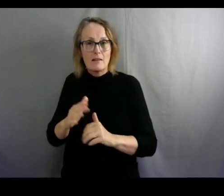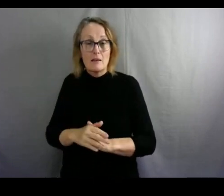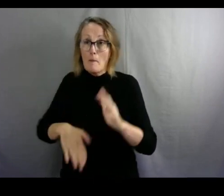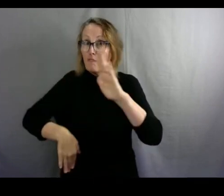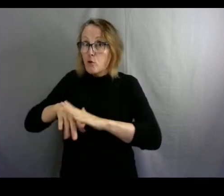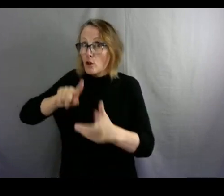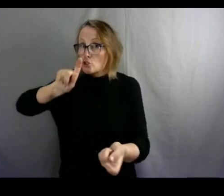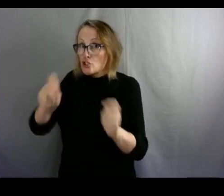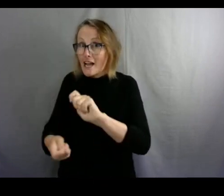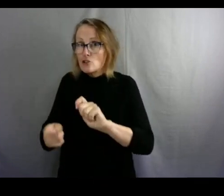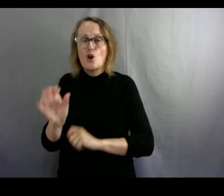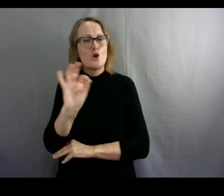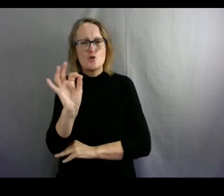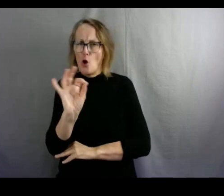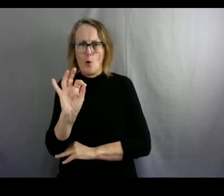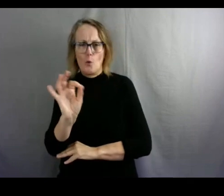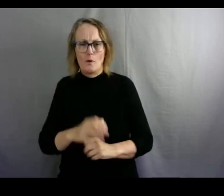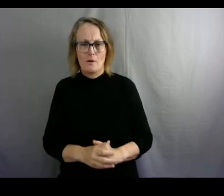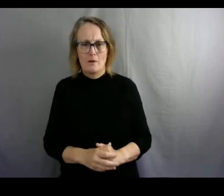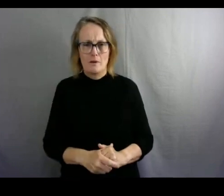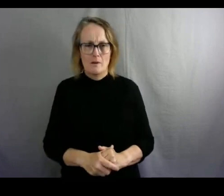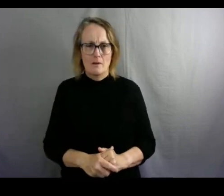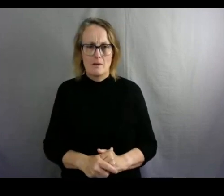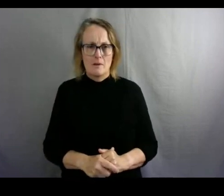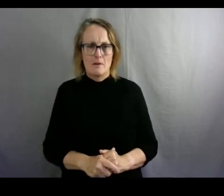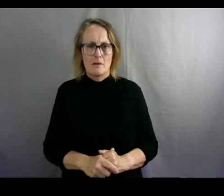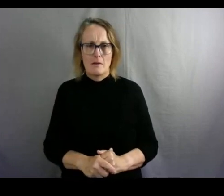because something you see the exhibition, I hope, at least,